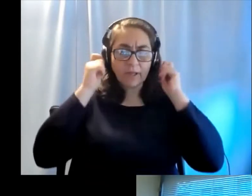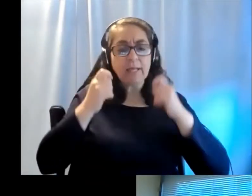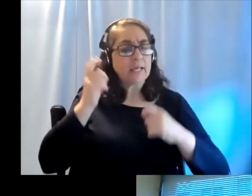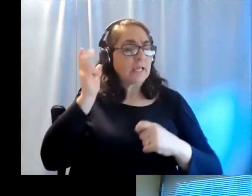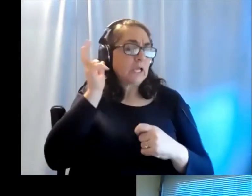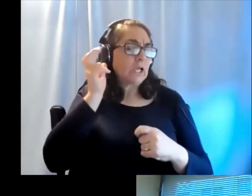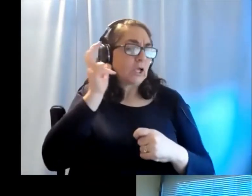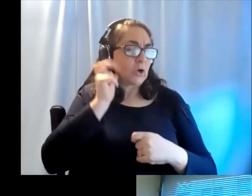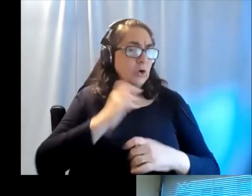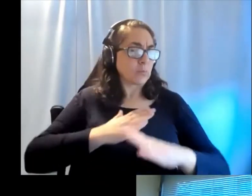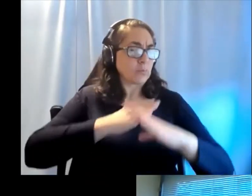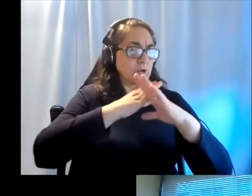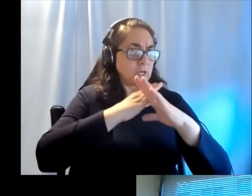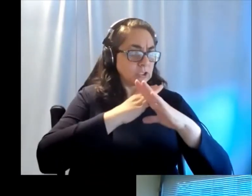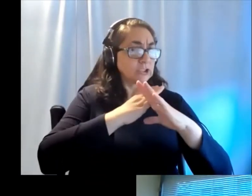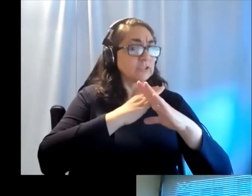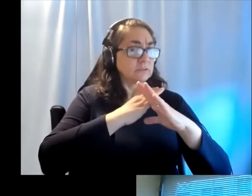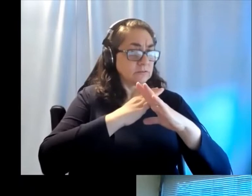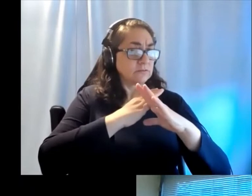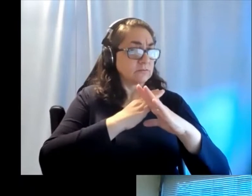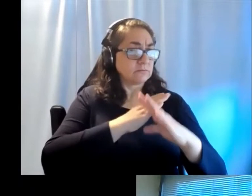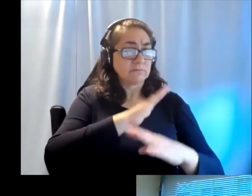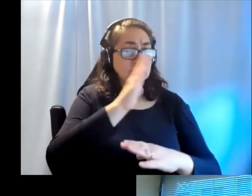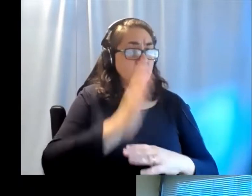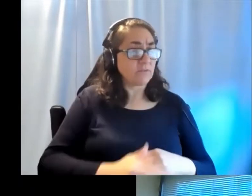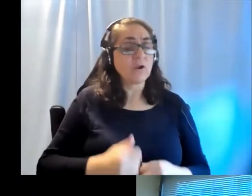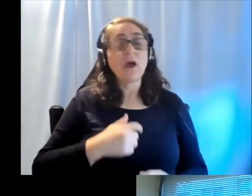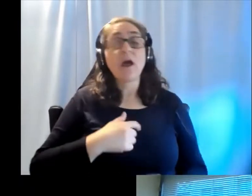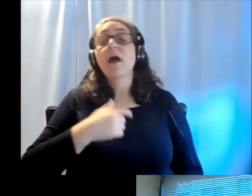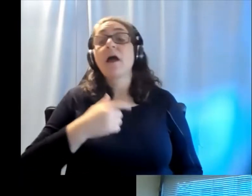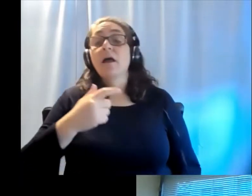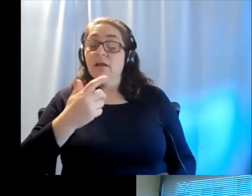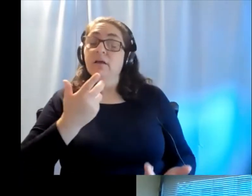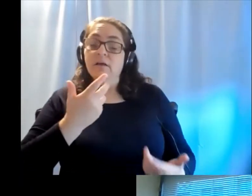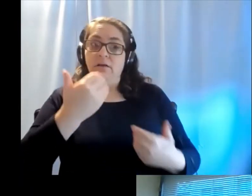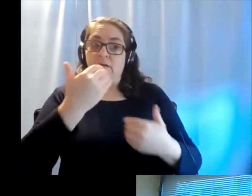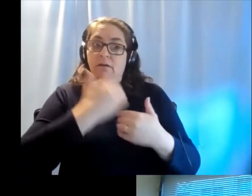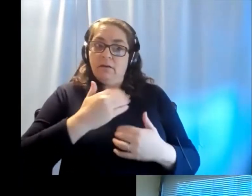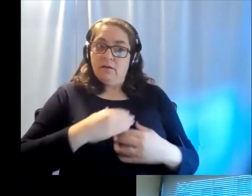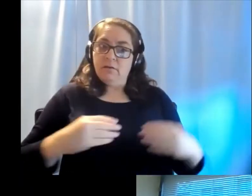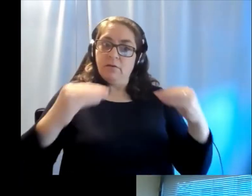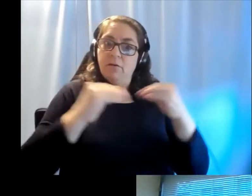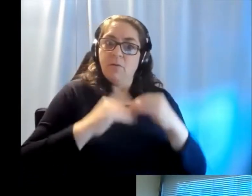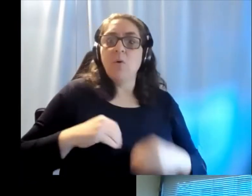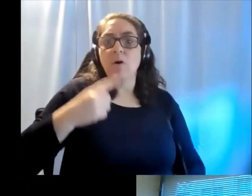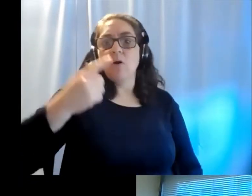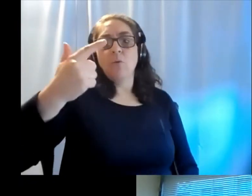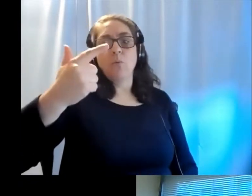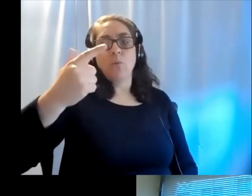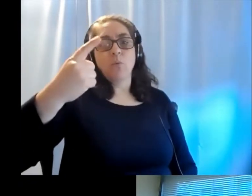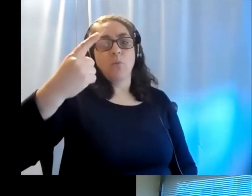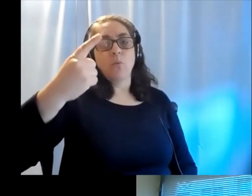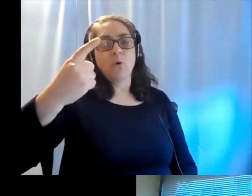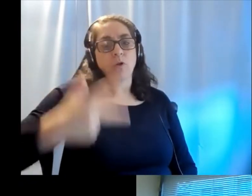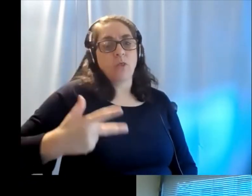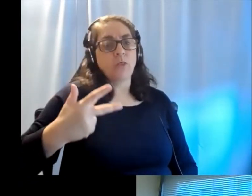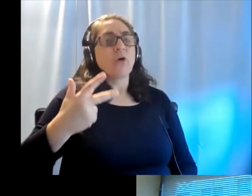Only 1/3 of the students had been taught how to reduce the risk from noise induced hearing